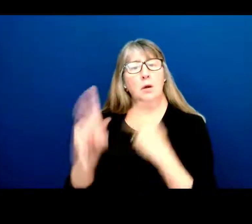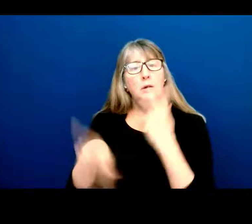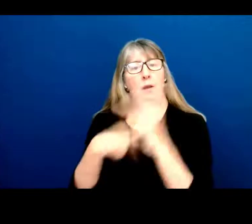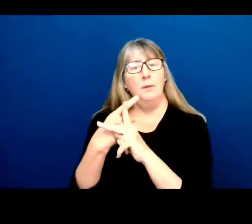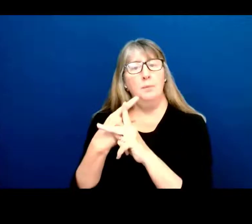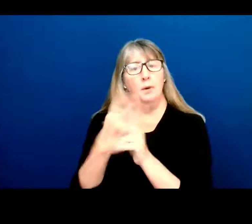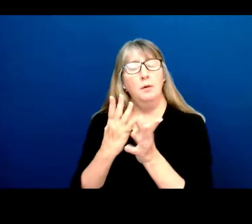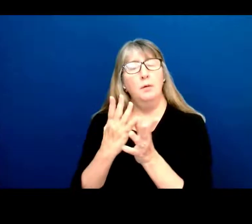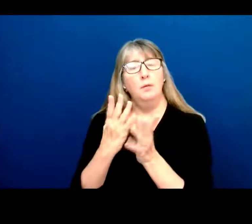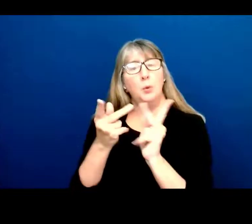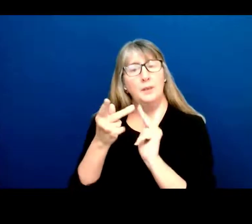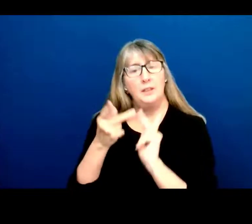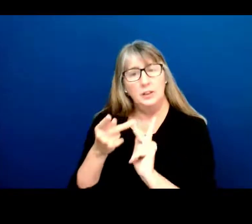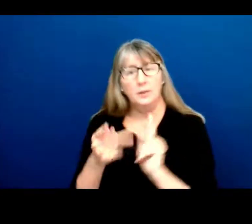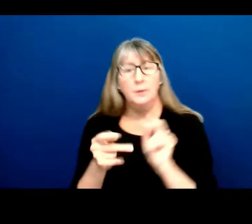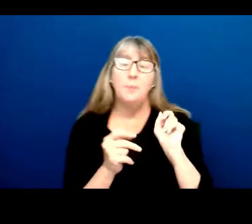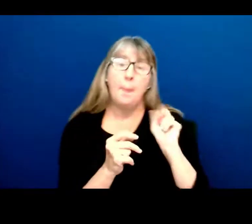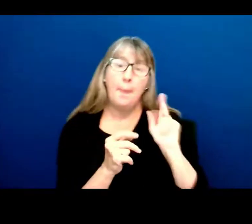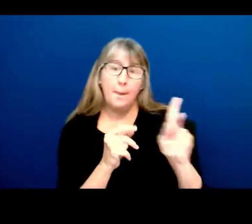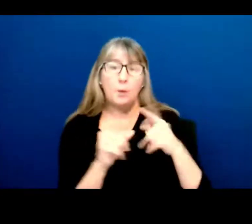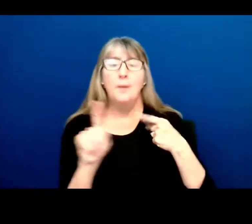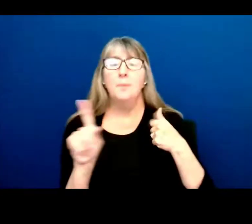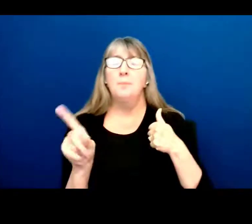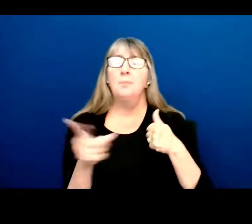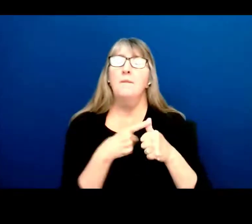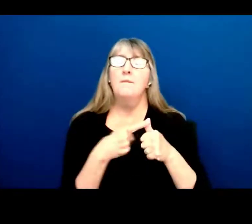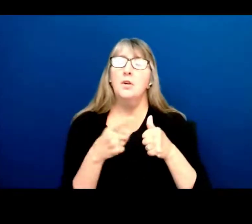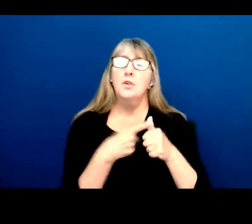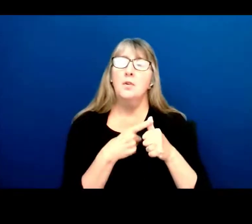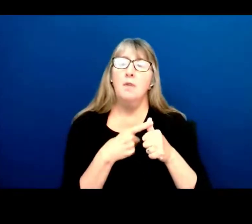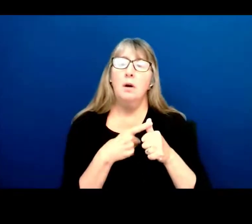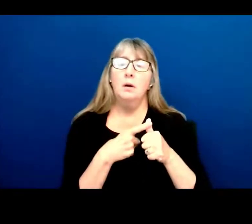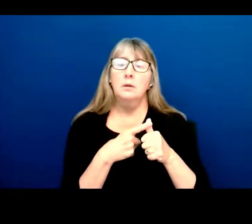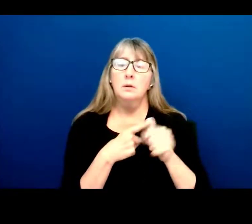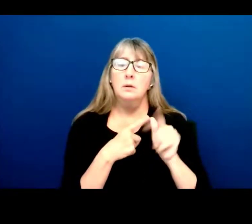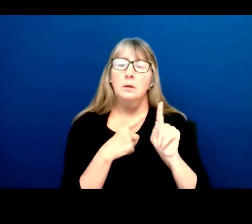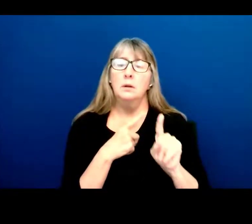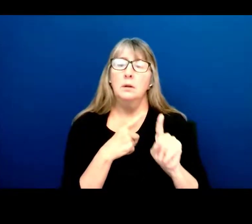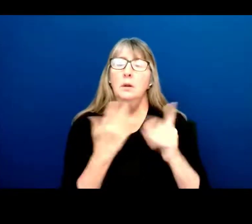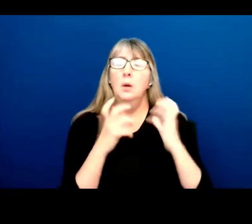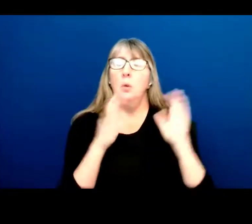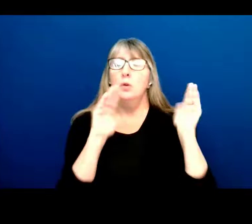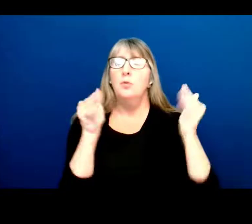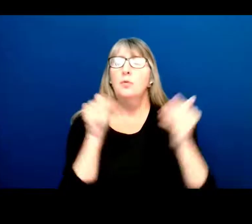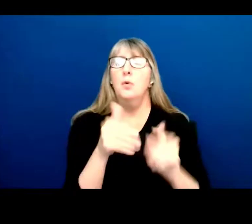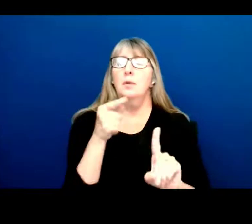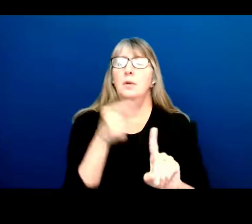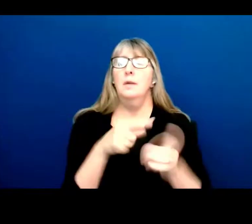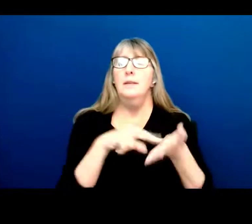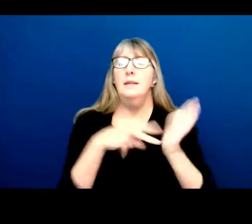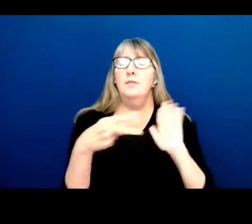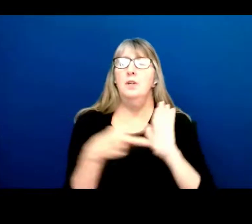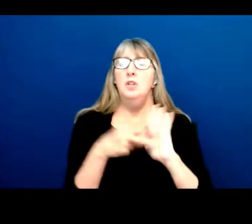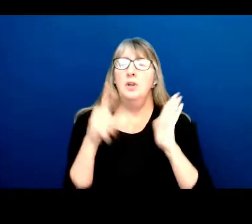Kathy Hancock: Okay. First of all, let's focus on the definition of Investigator